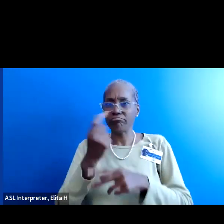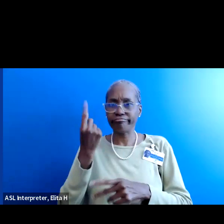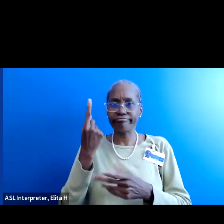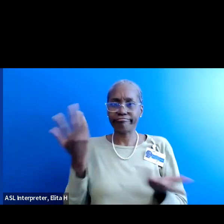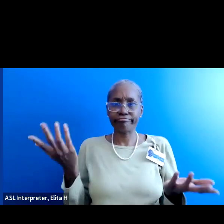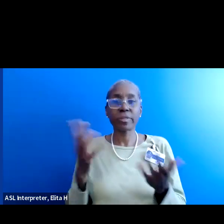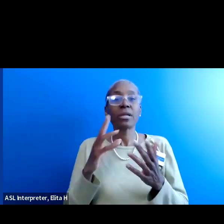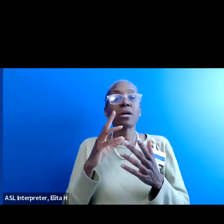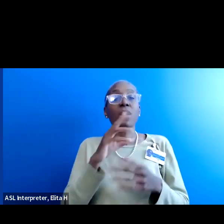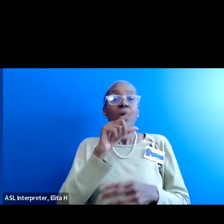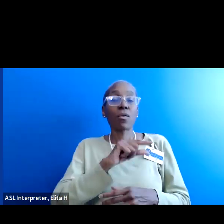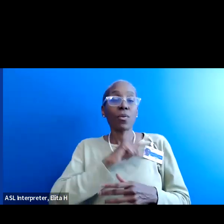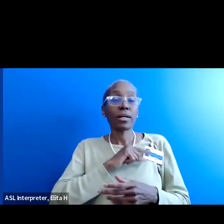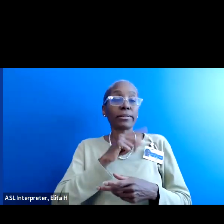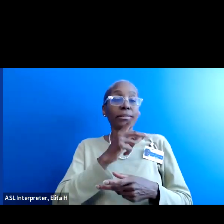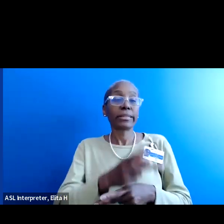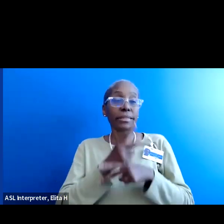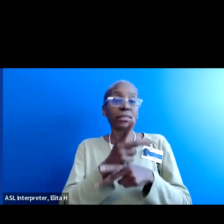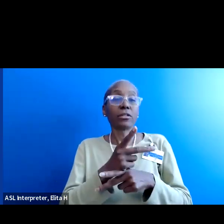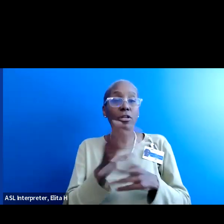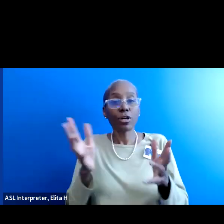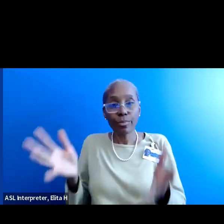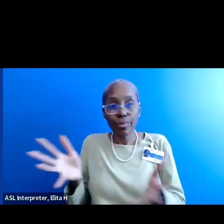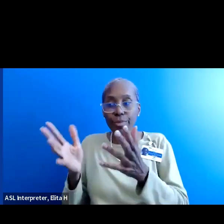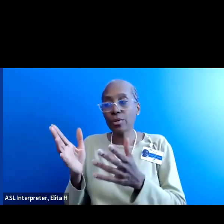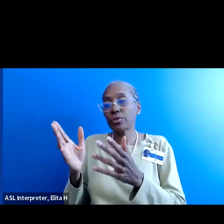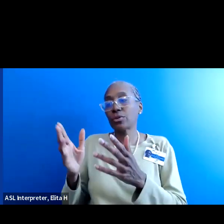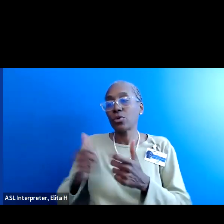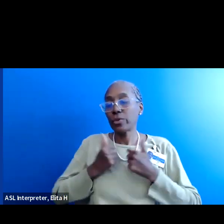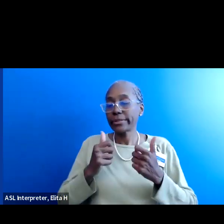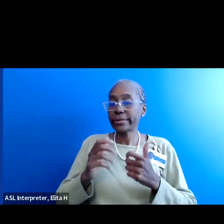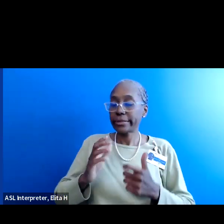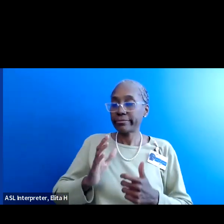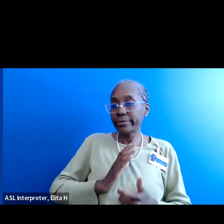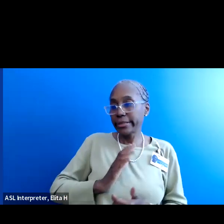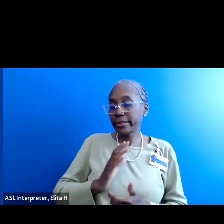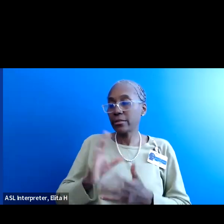Quality care promotes resident dignity, choice, and self-determination